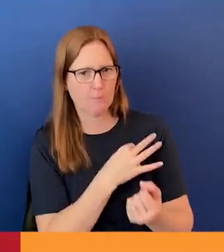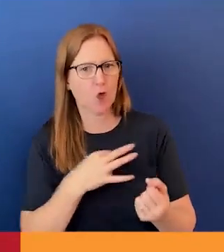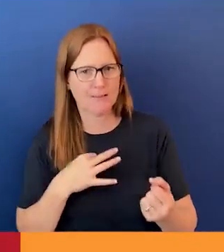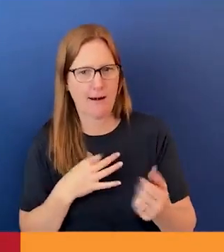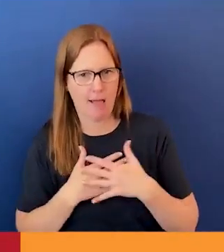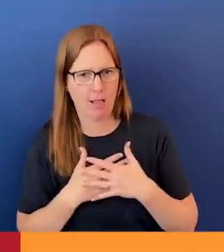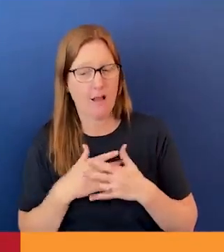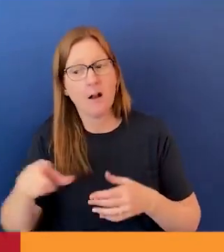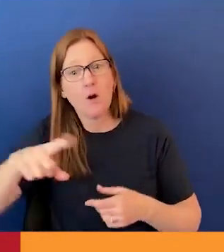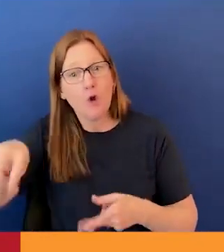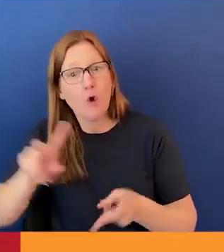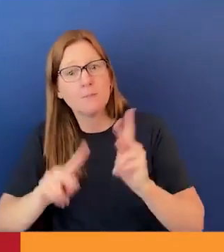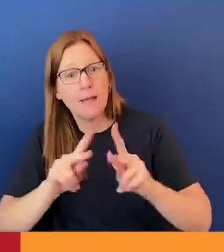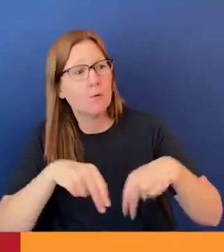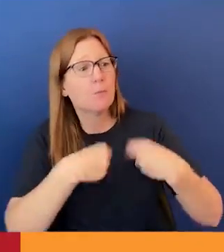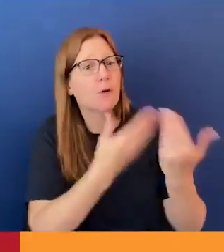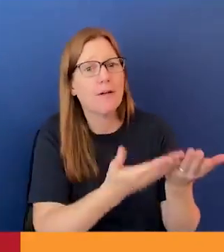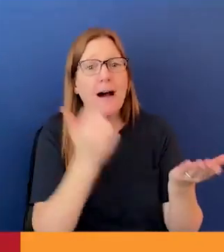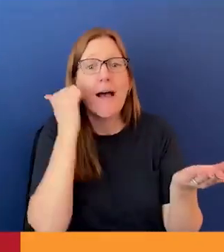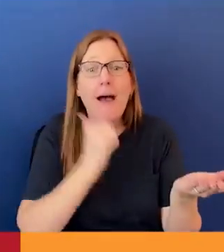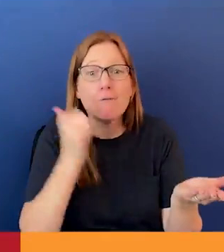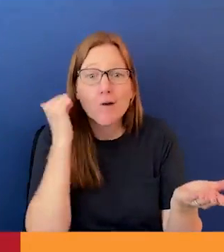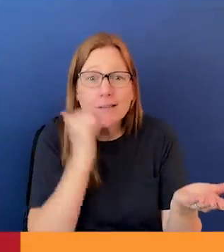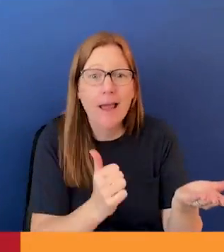to-day supports to people with individuals with disabilities.